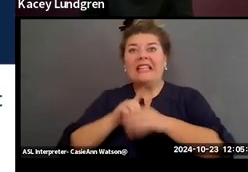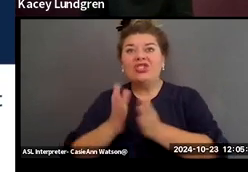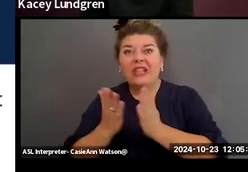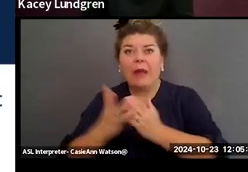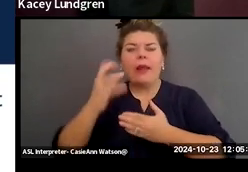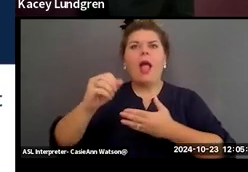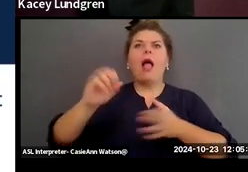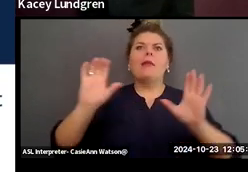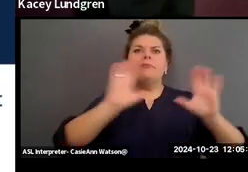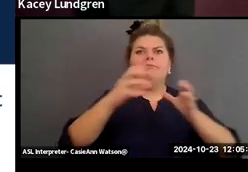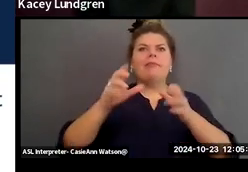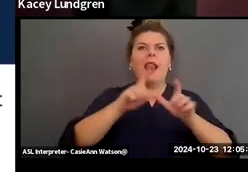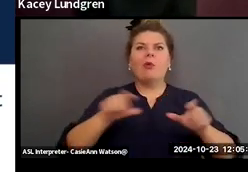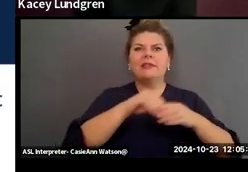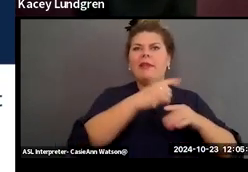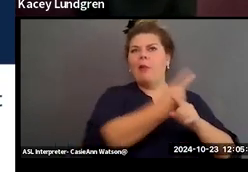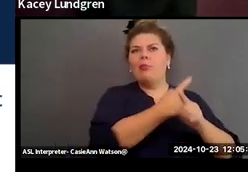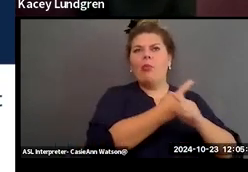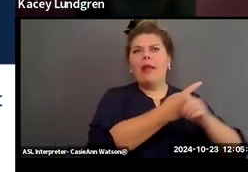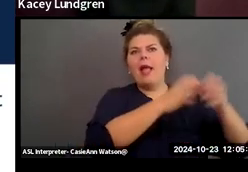into their appropriate place on the language family tree.